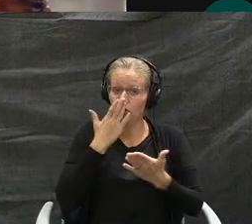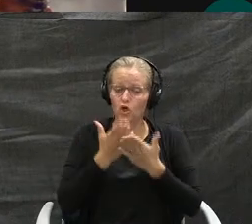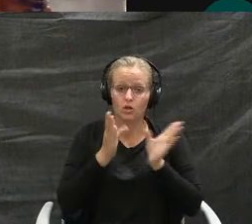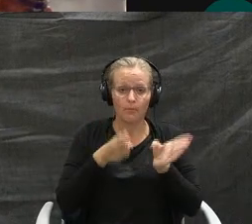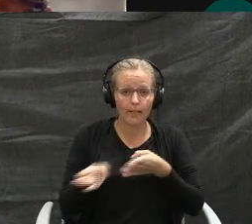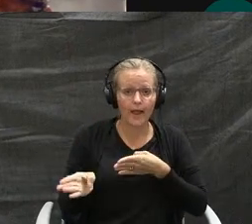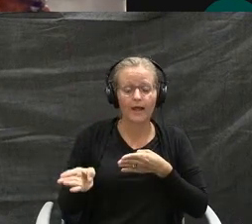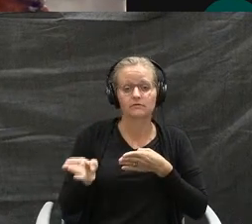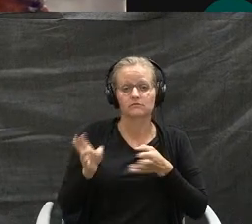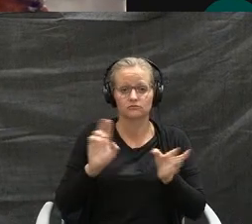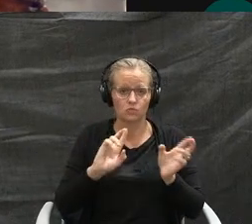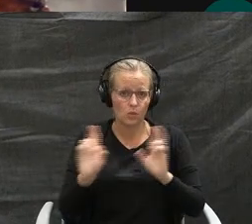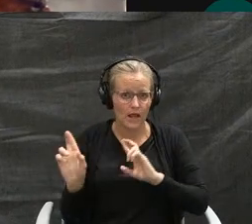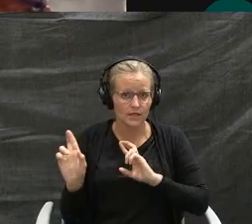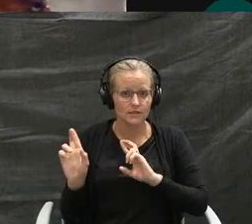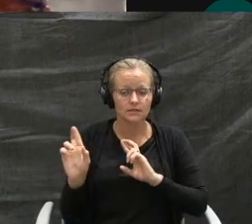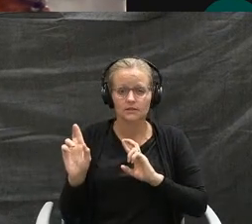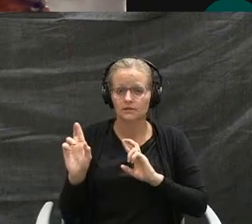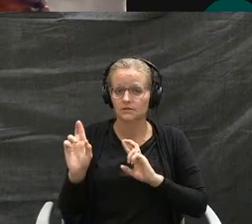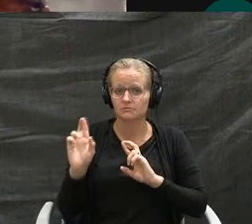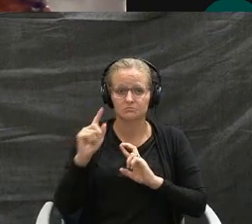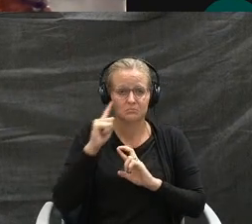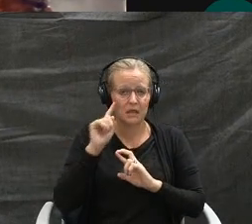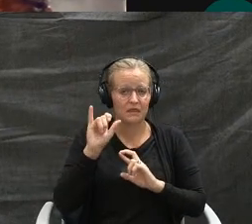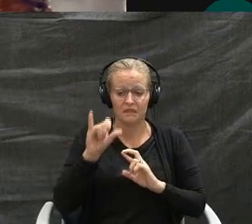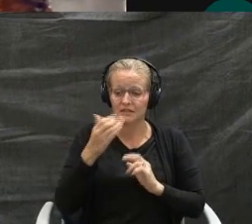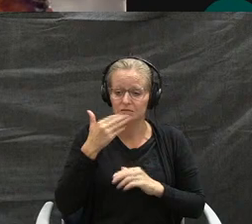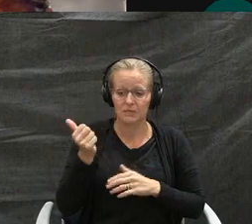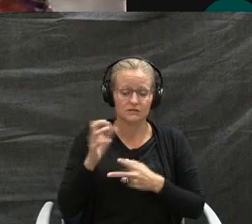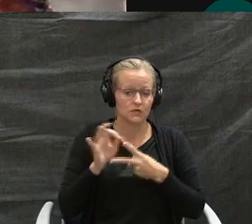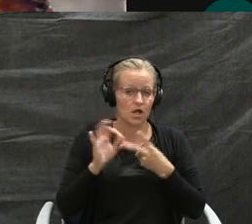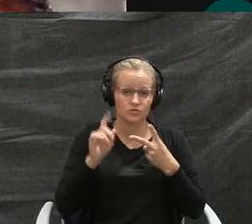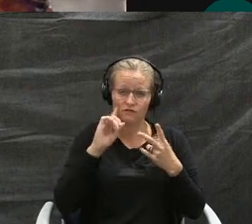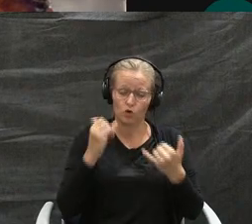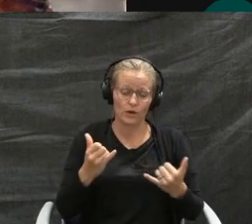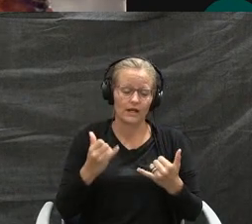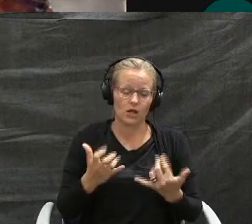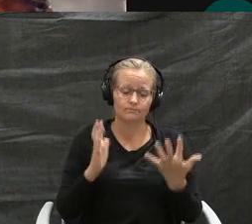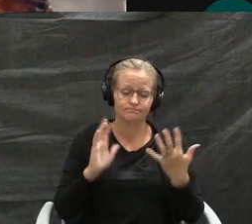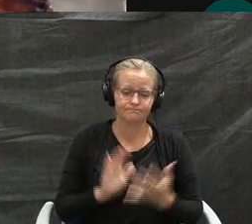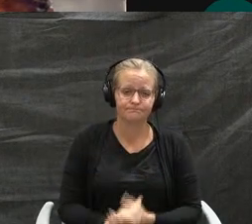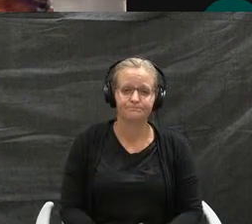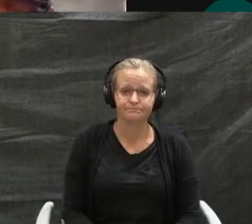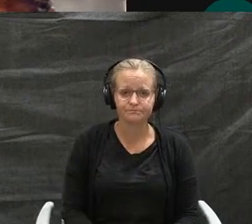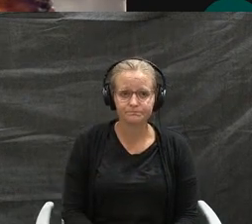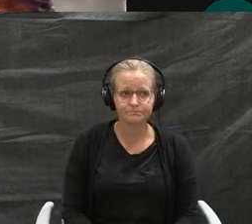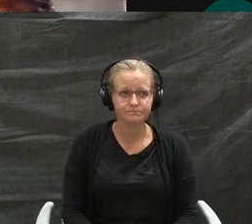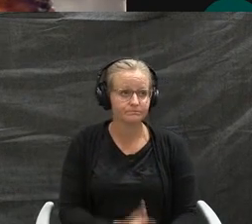good as we can have for today. Thank you. Lisa